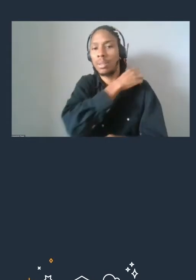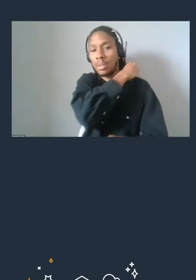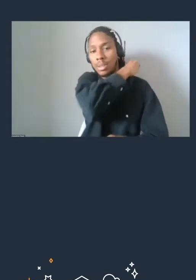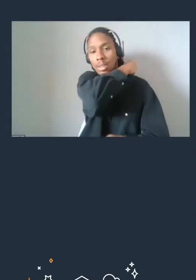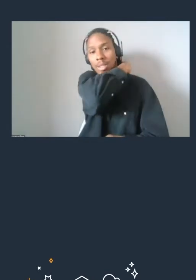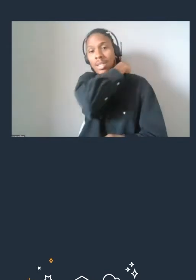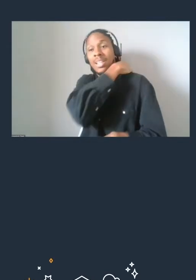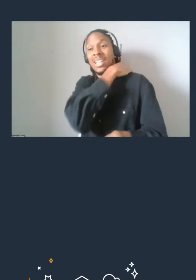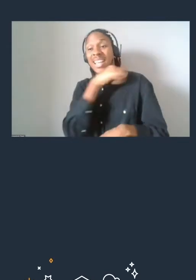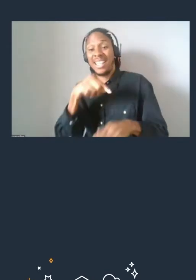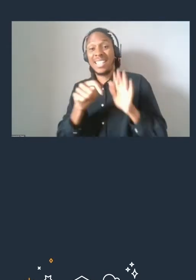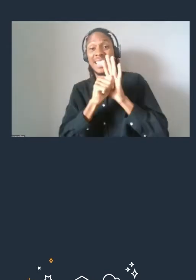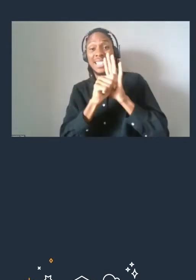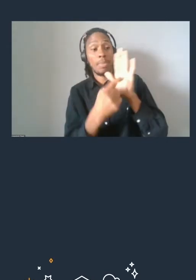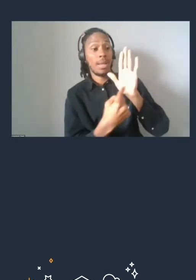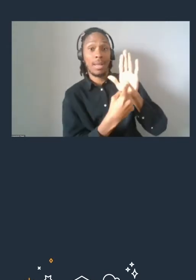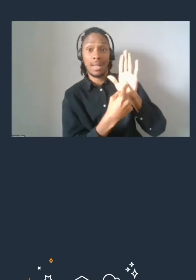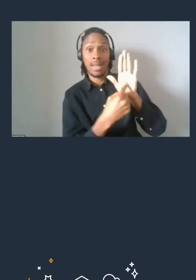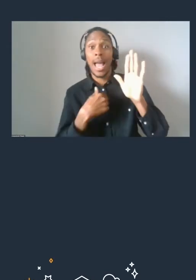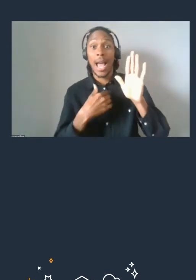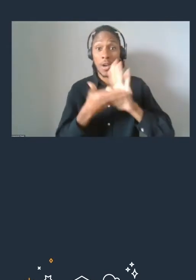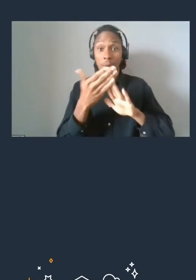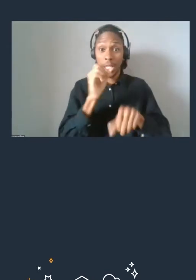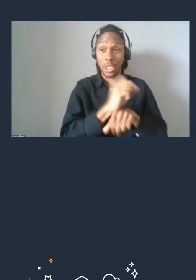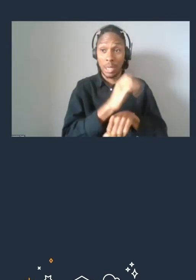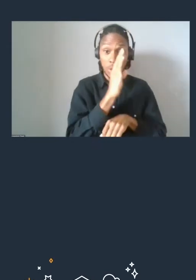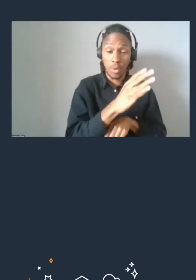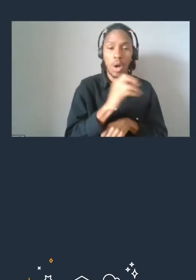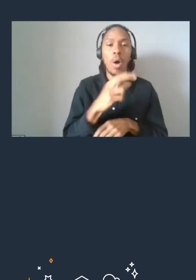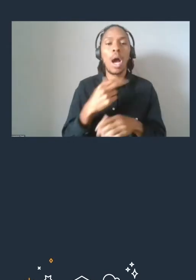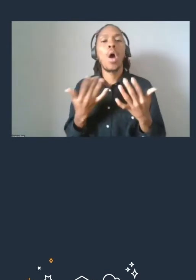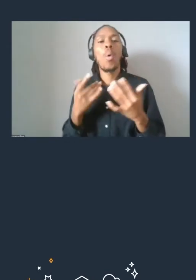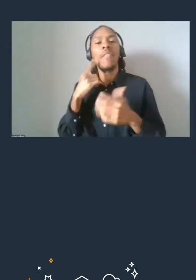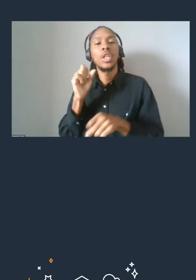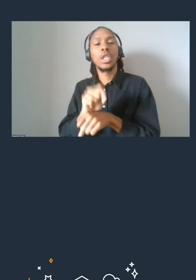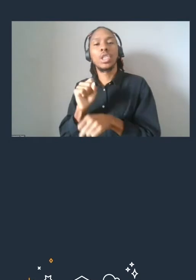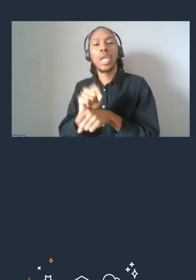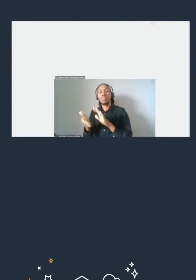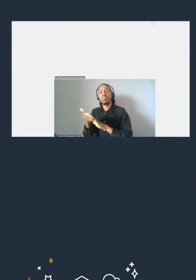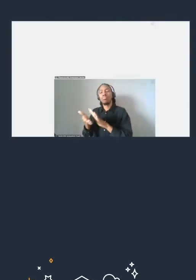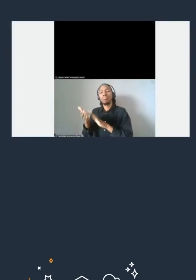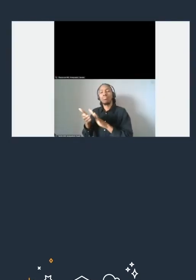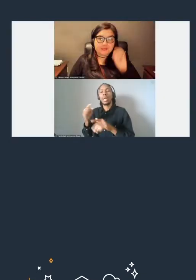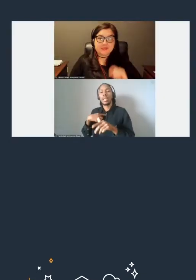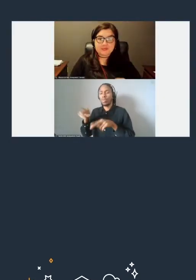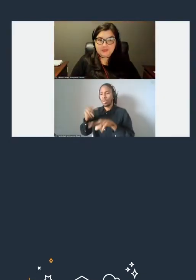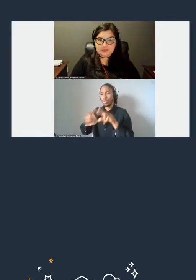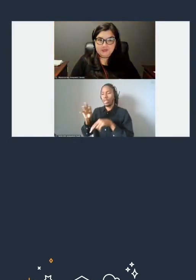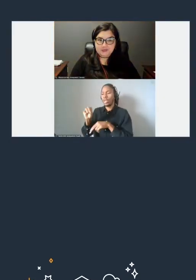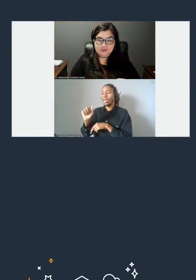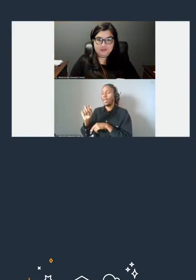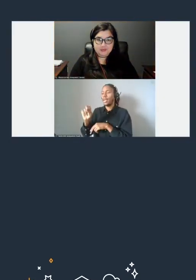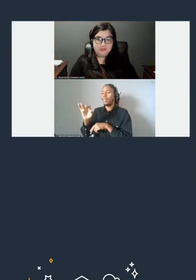Either I can run the job directly or wait for the job to run so I can review the manifest file and other job details,